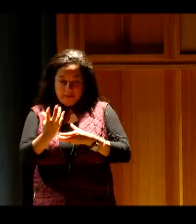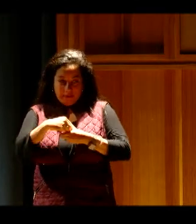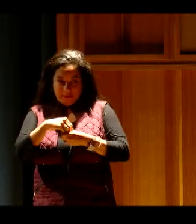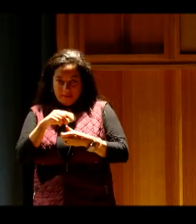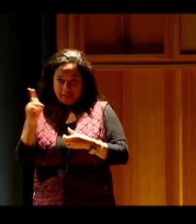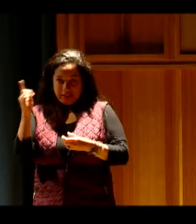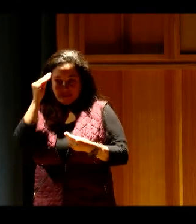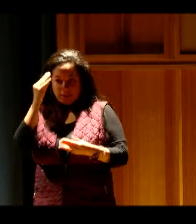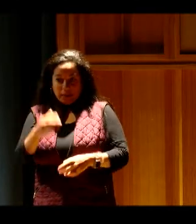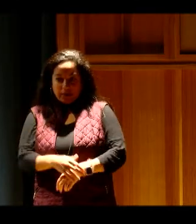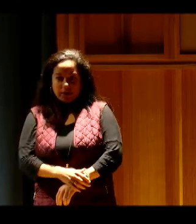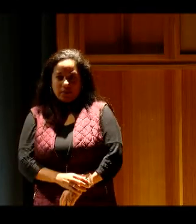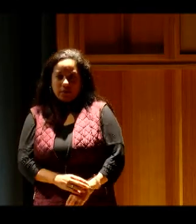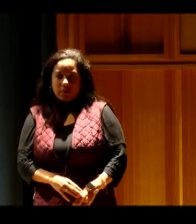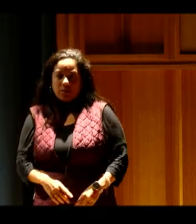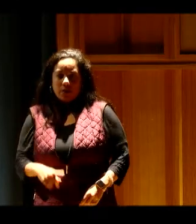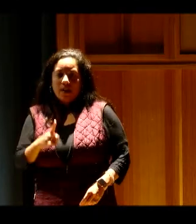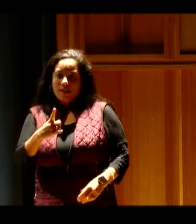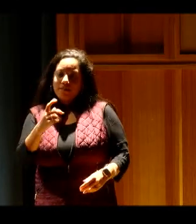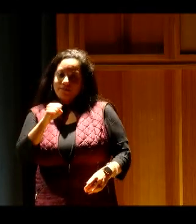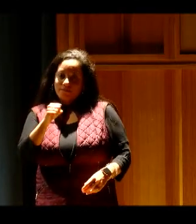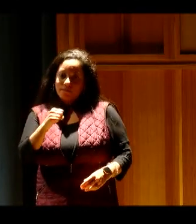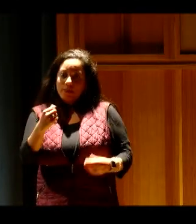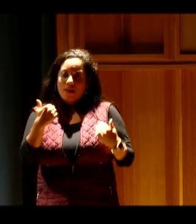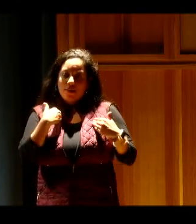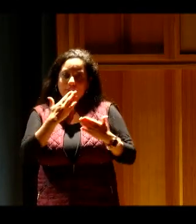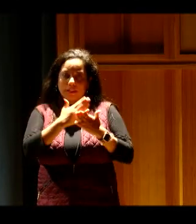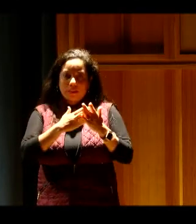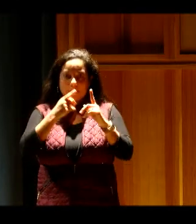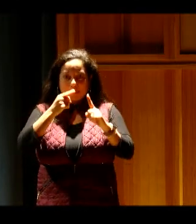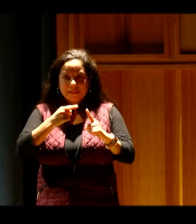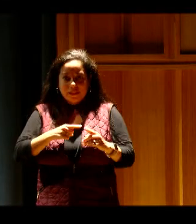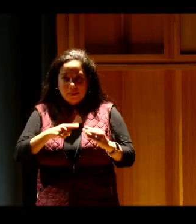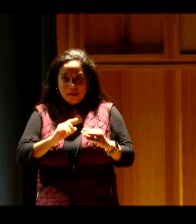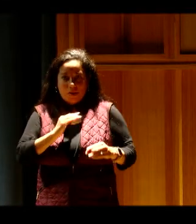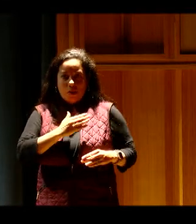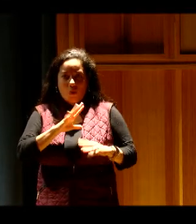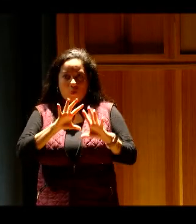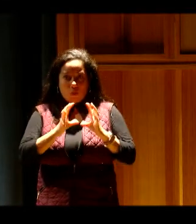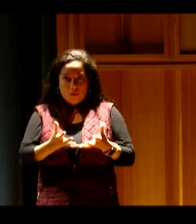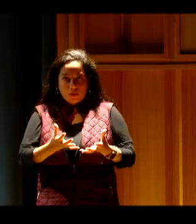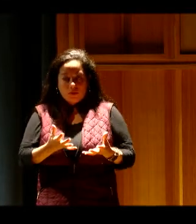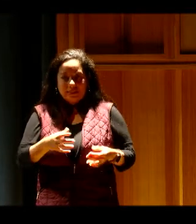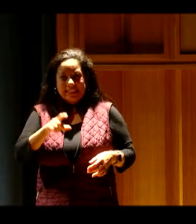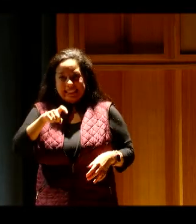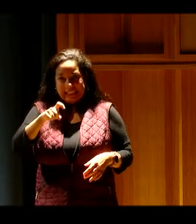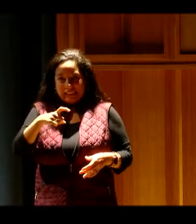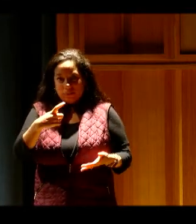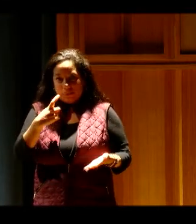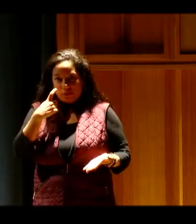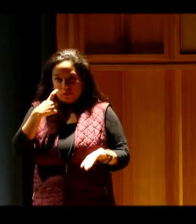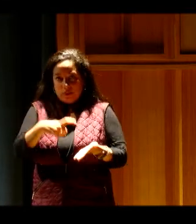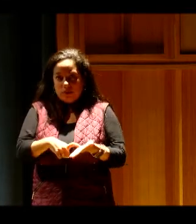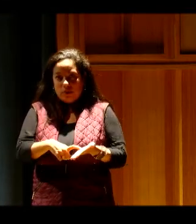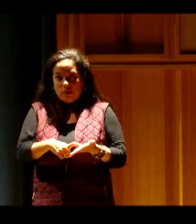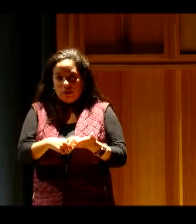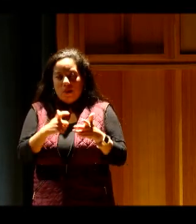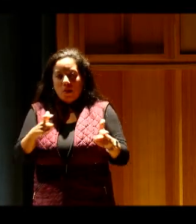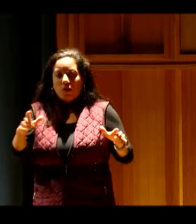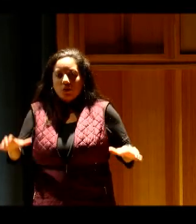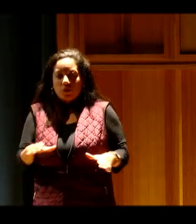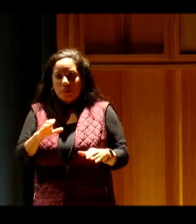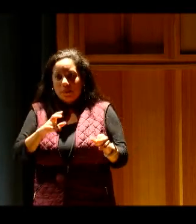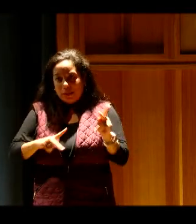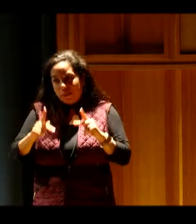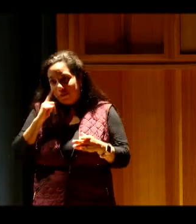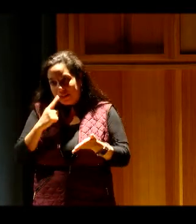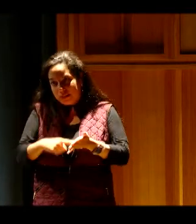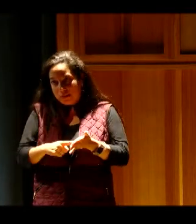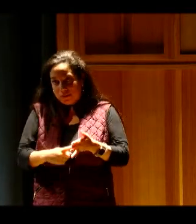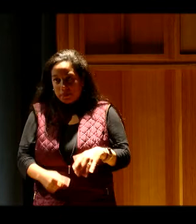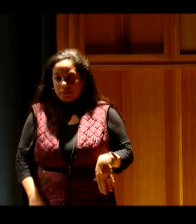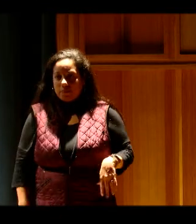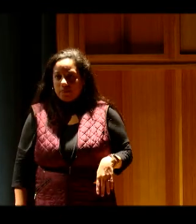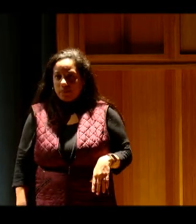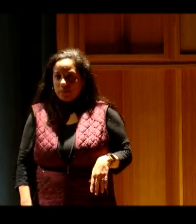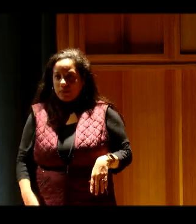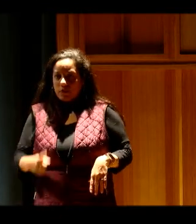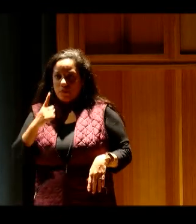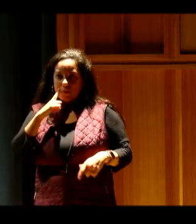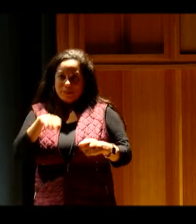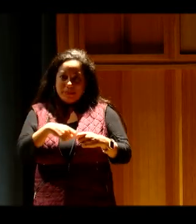And that there are some specifics around our world that need to be recognized, the large movement of people for example at certain events.